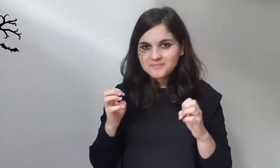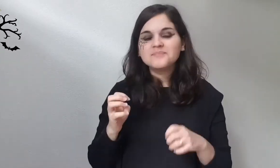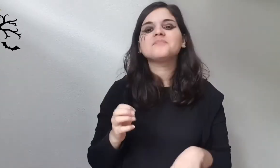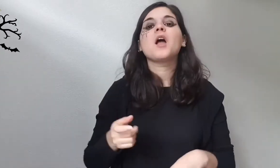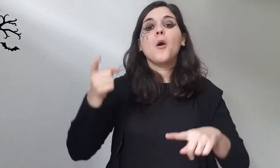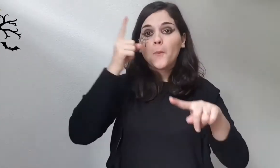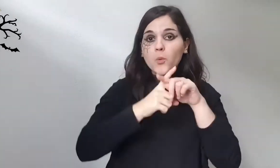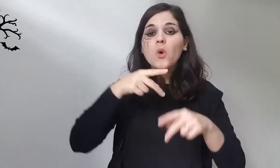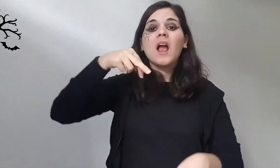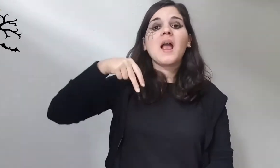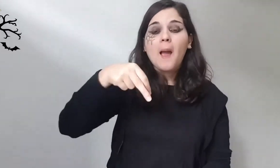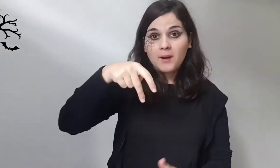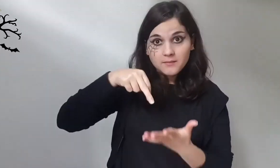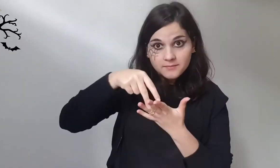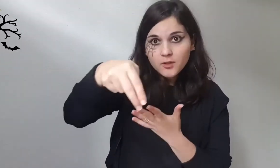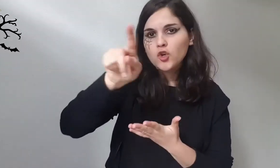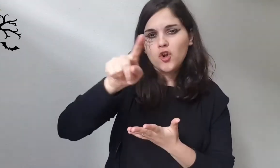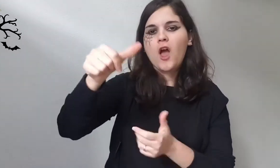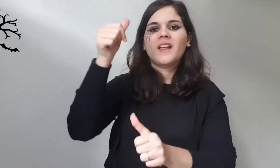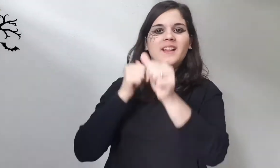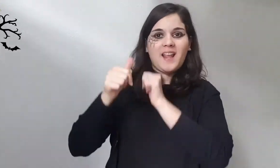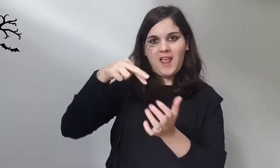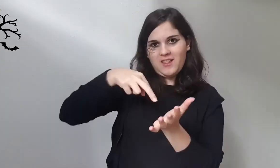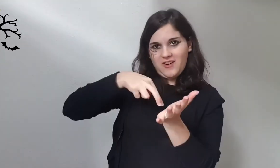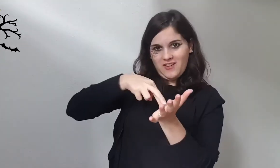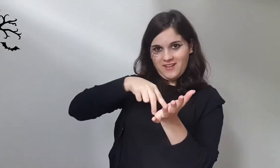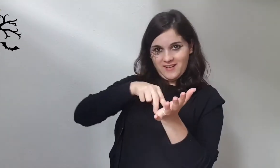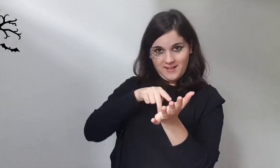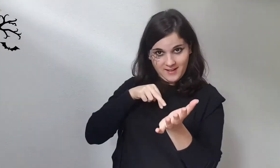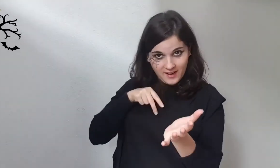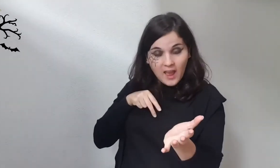and walk backwards